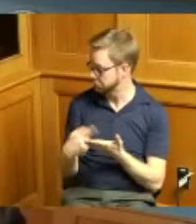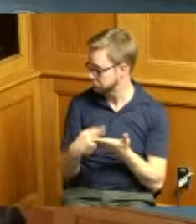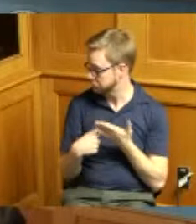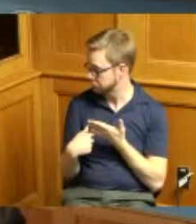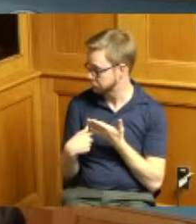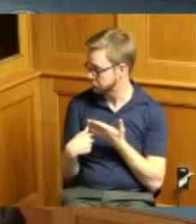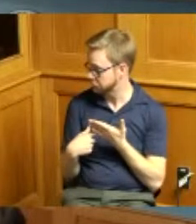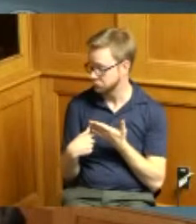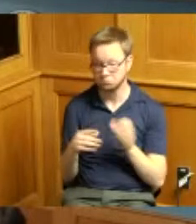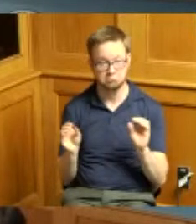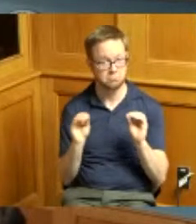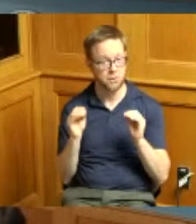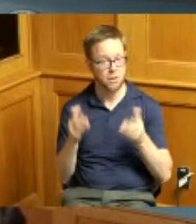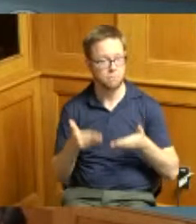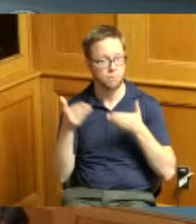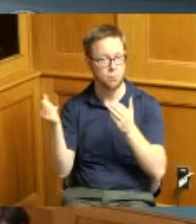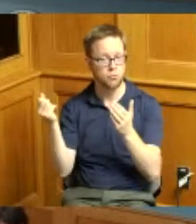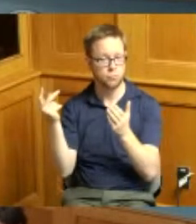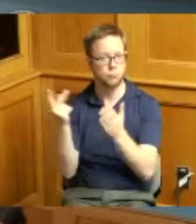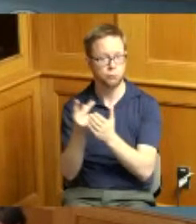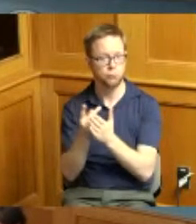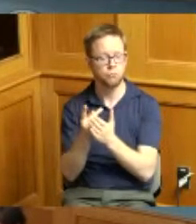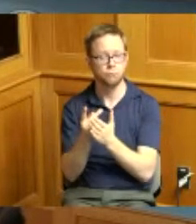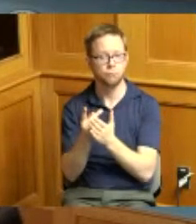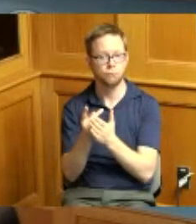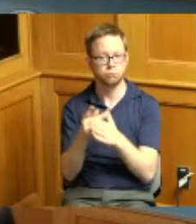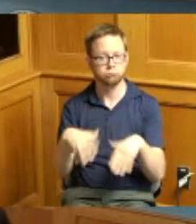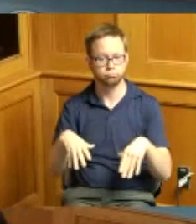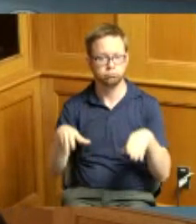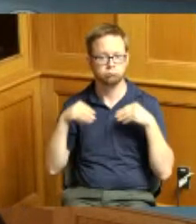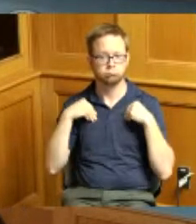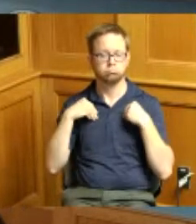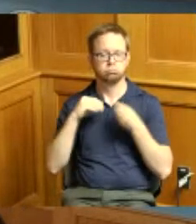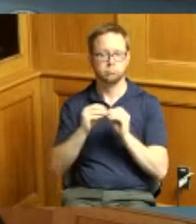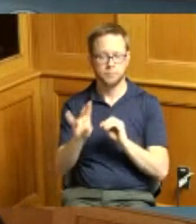hearing then I'd like to make a motion adopt item seven second Commissioner Summerow Dumas